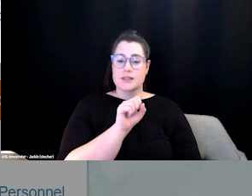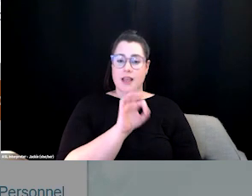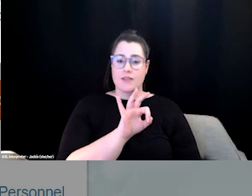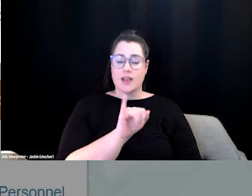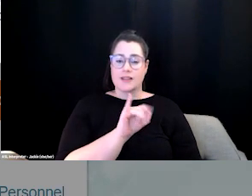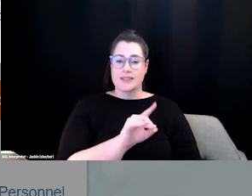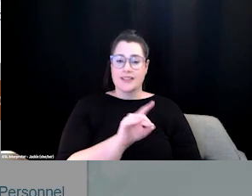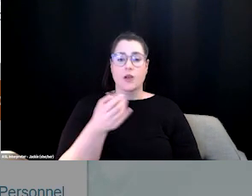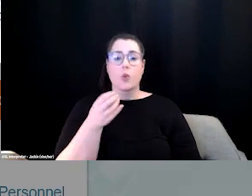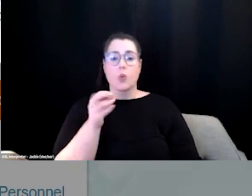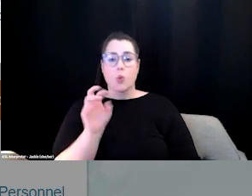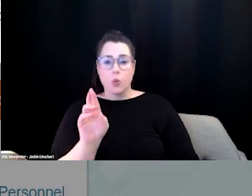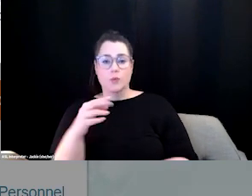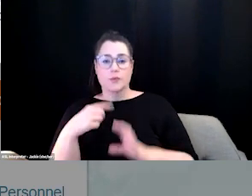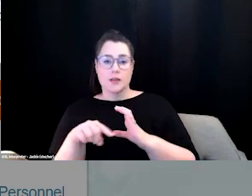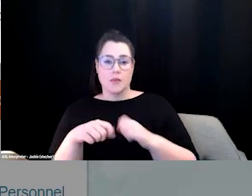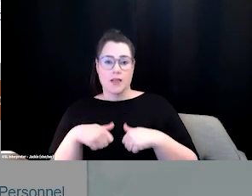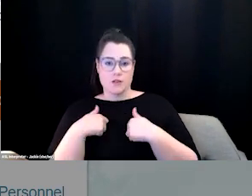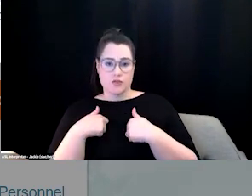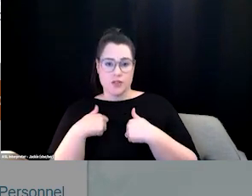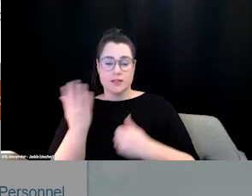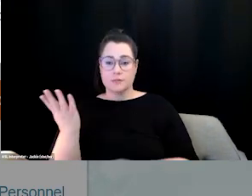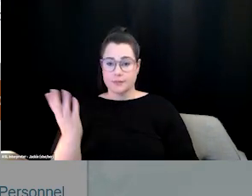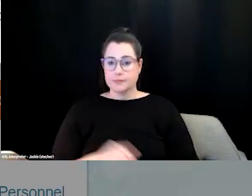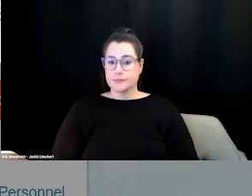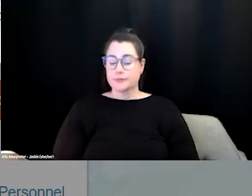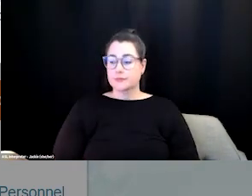I'm going to go ahead and see if I can add an Other Authorized User.